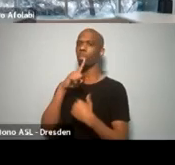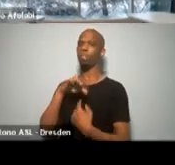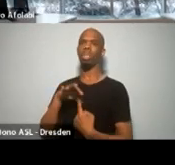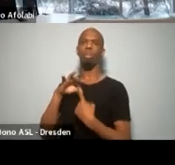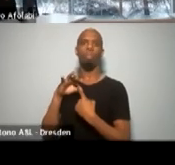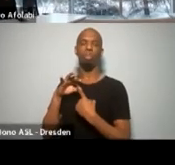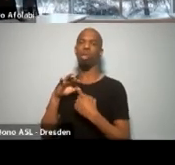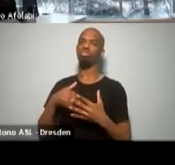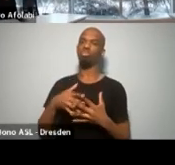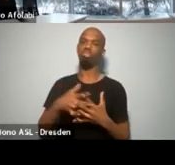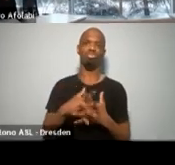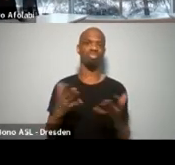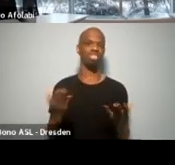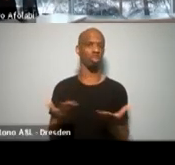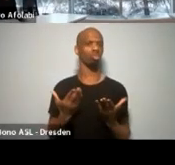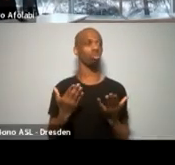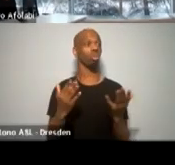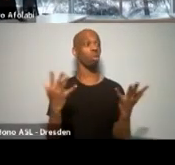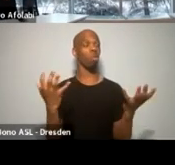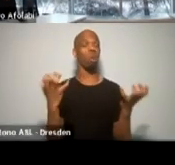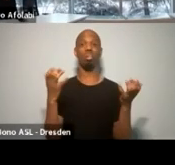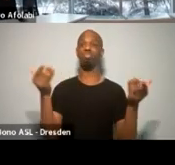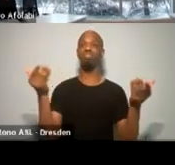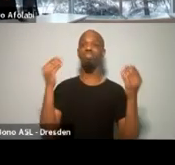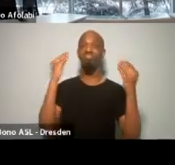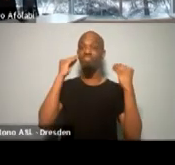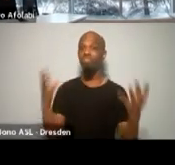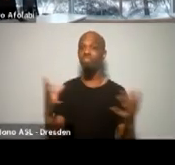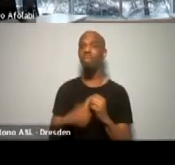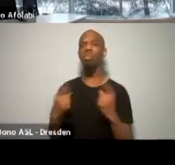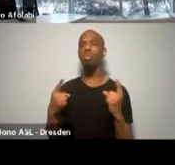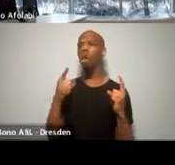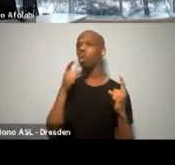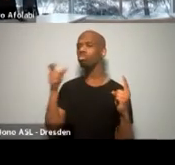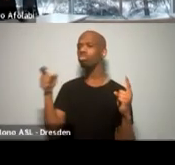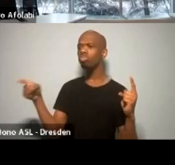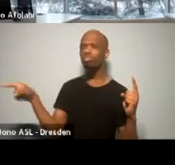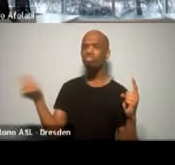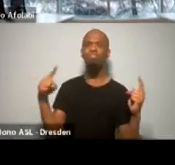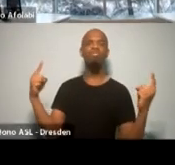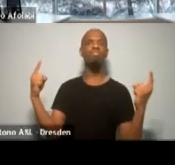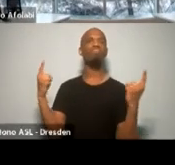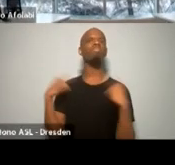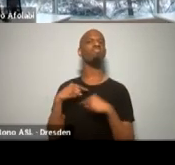to everyone who is attending. I understand that a large number of you are elsewhere